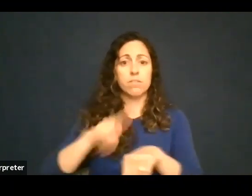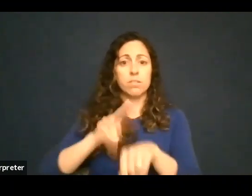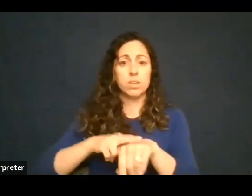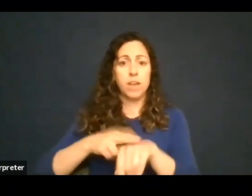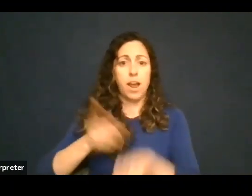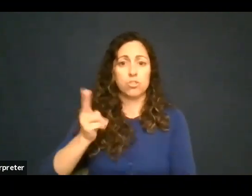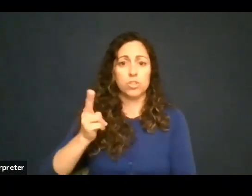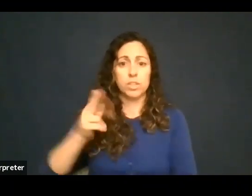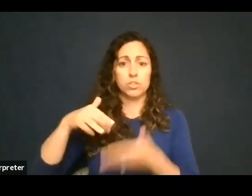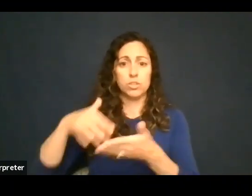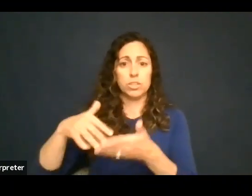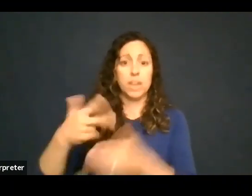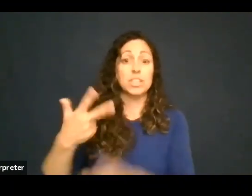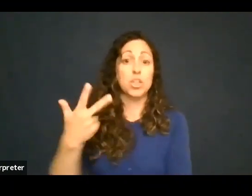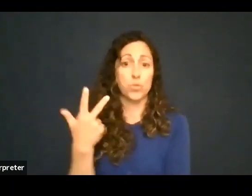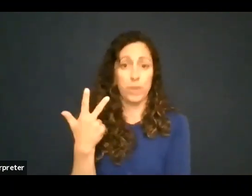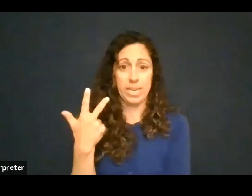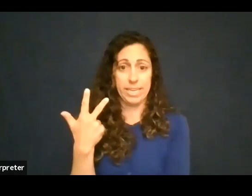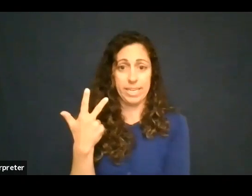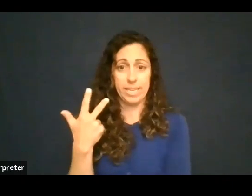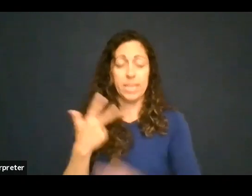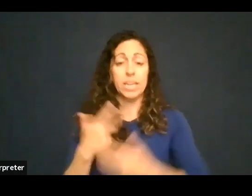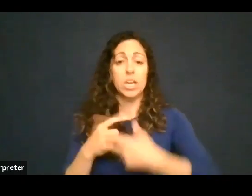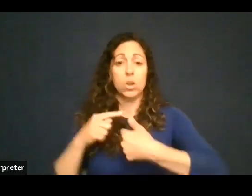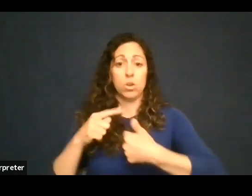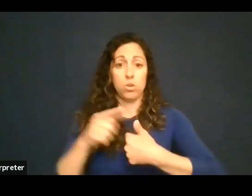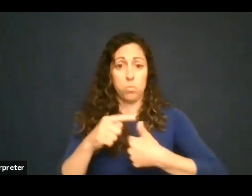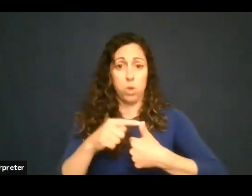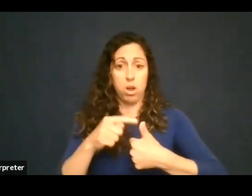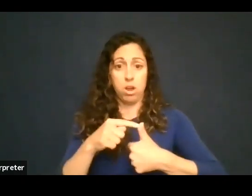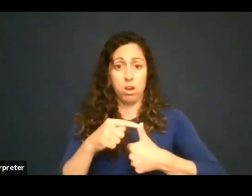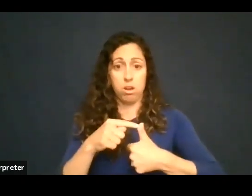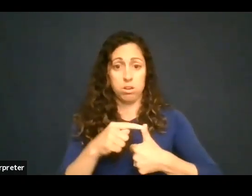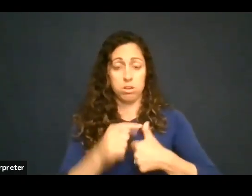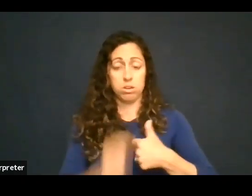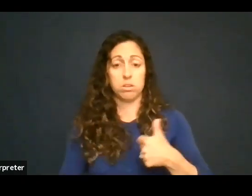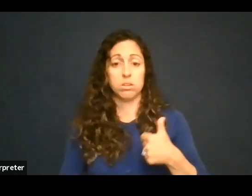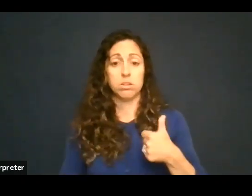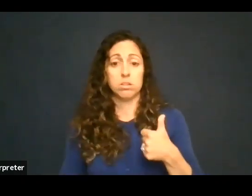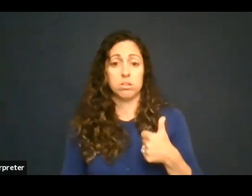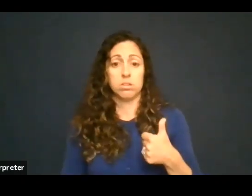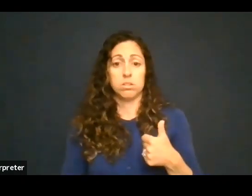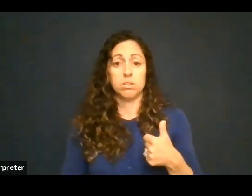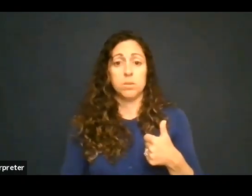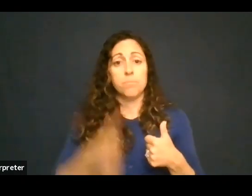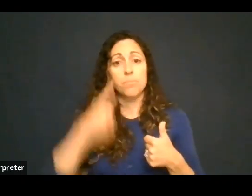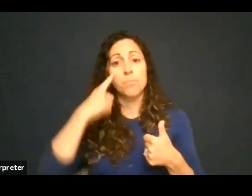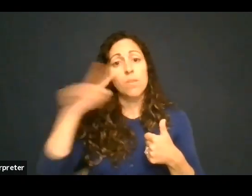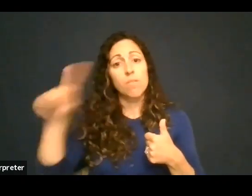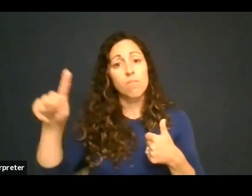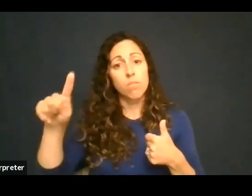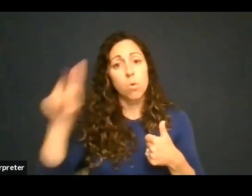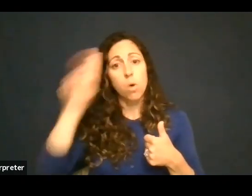One of them is for all types of Usher syndrome